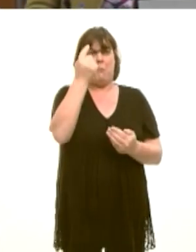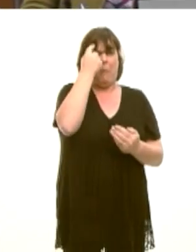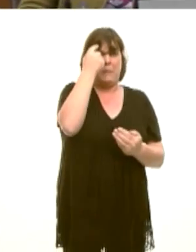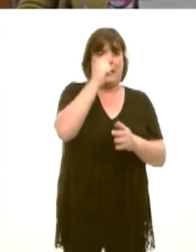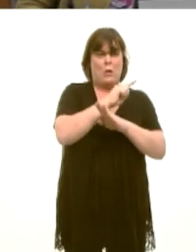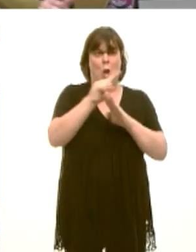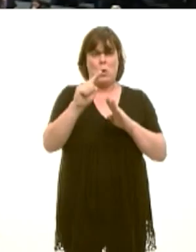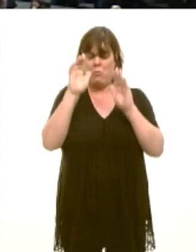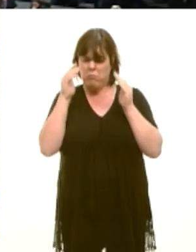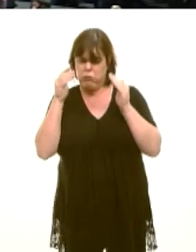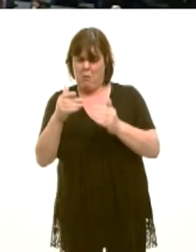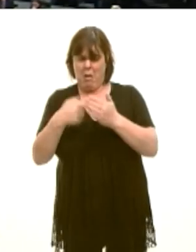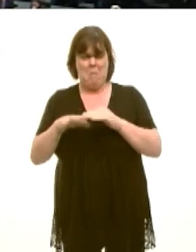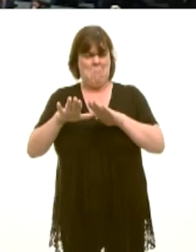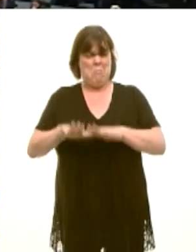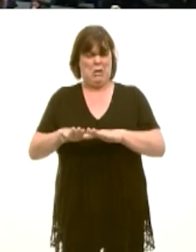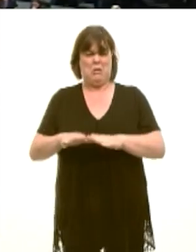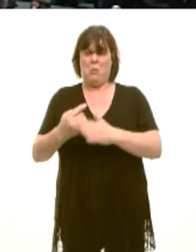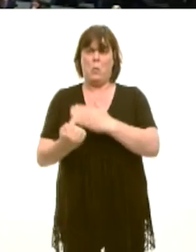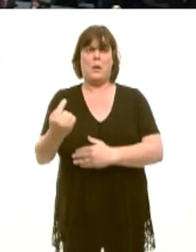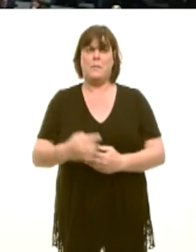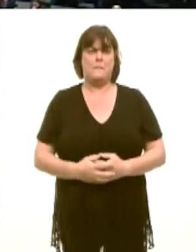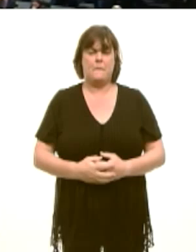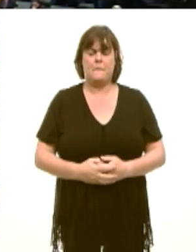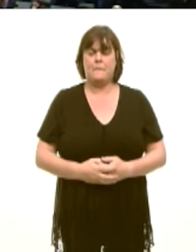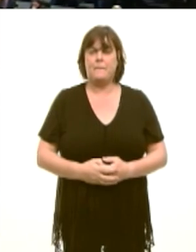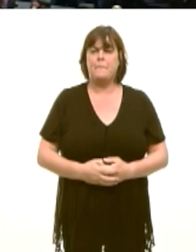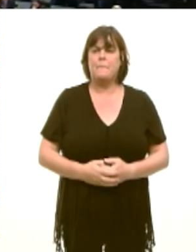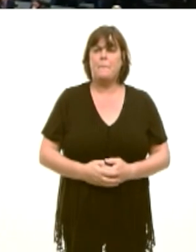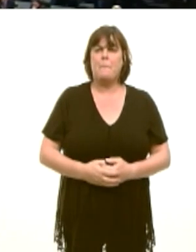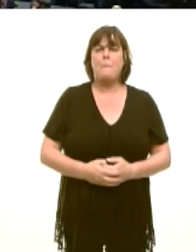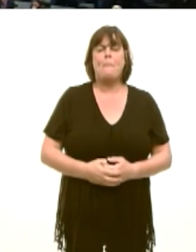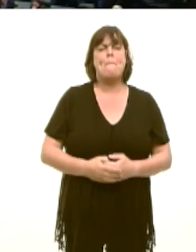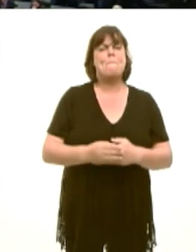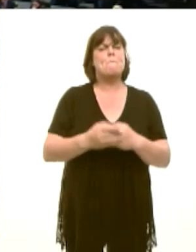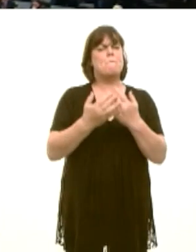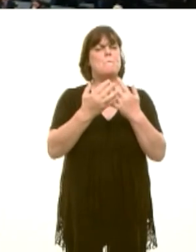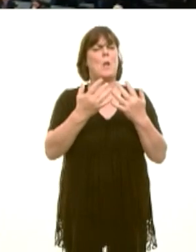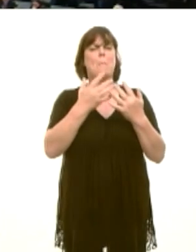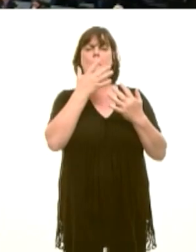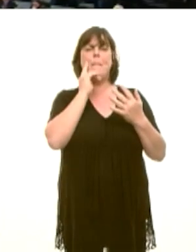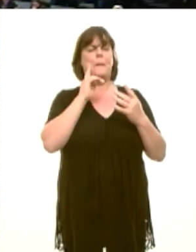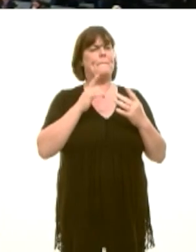Nick Ramsay: First Minister, there are clearly a number of competing views on the issue of